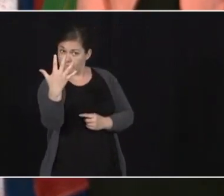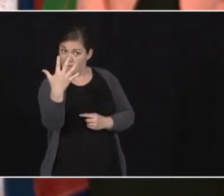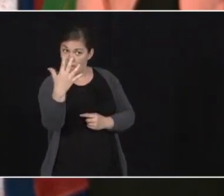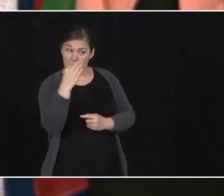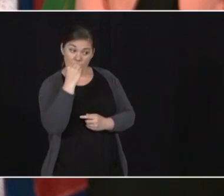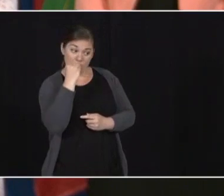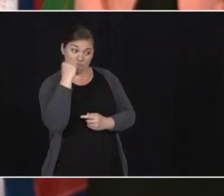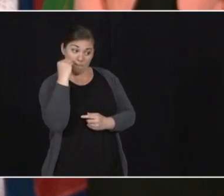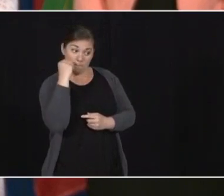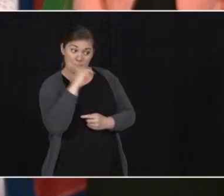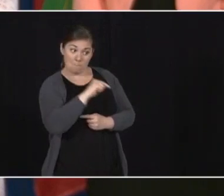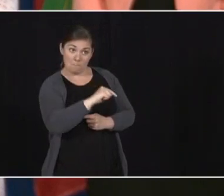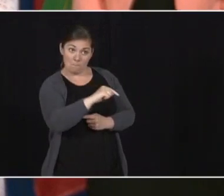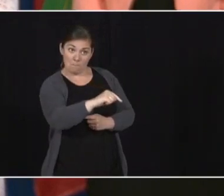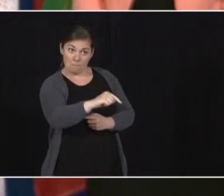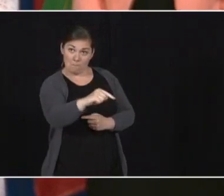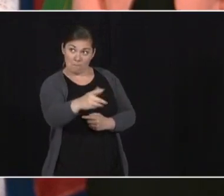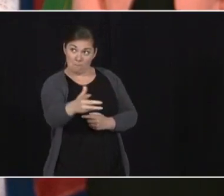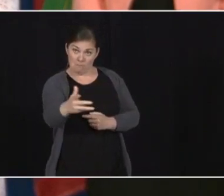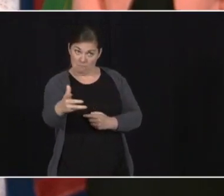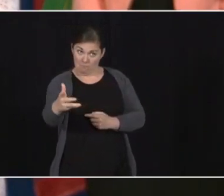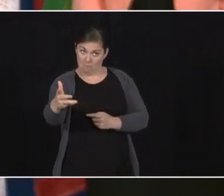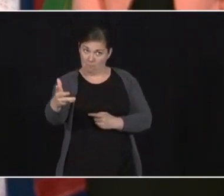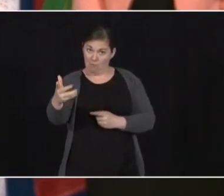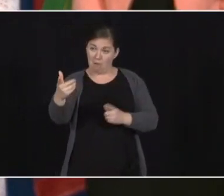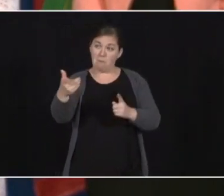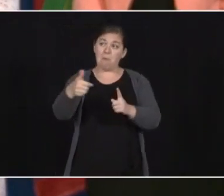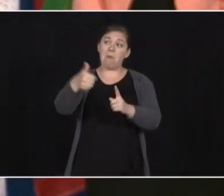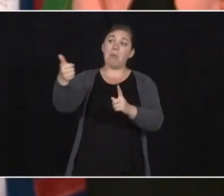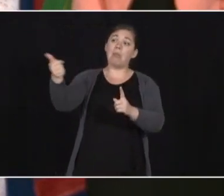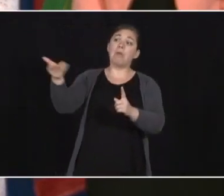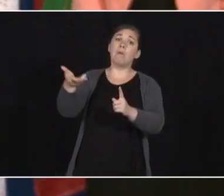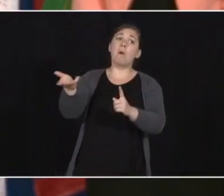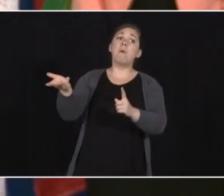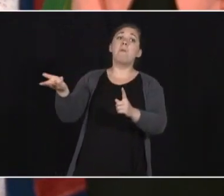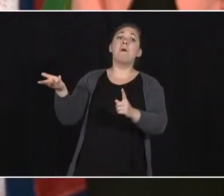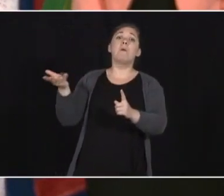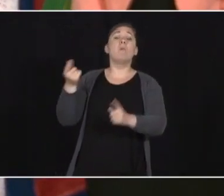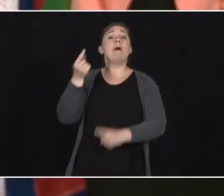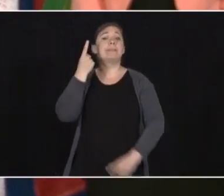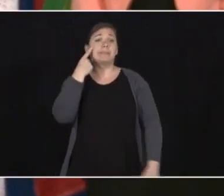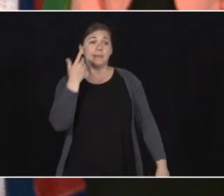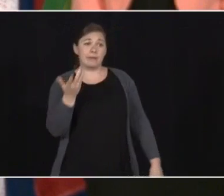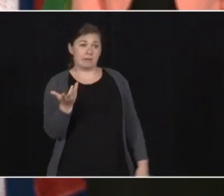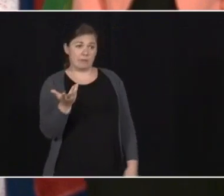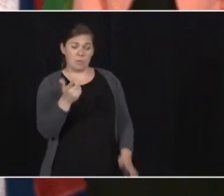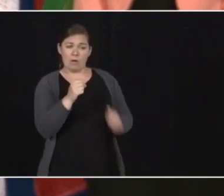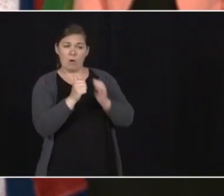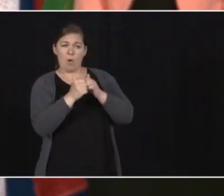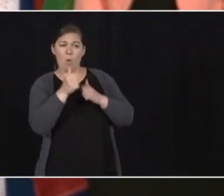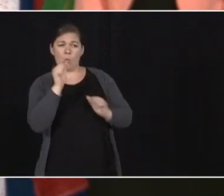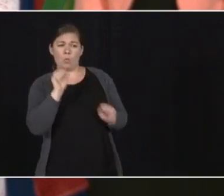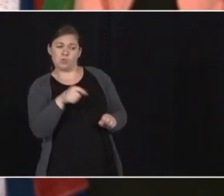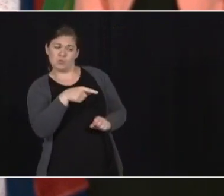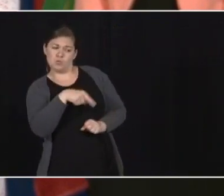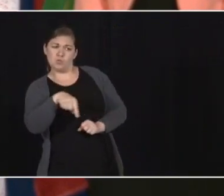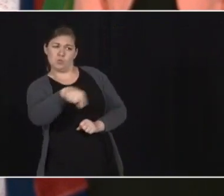five homes in the province, I am wondering what you think is happening at the other Homans homes in the province and how will you ensure